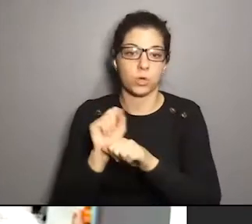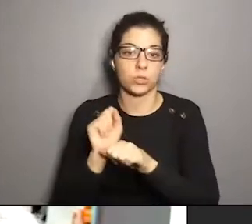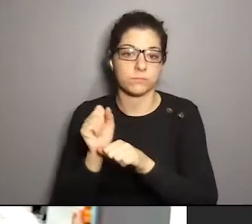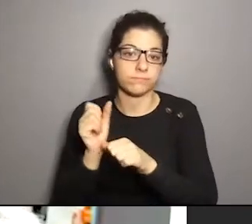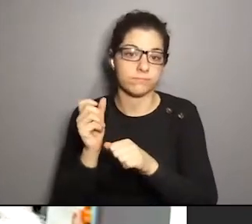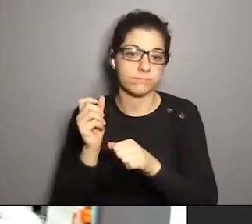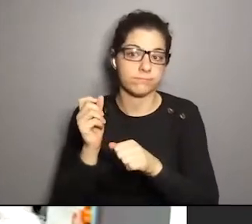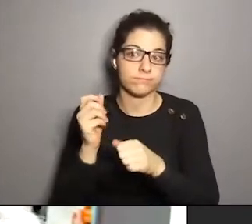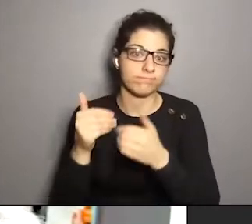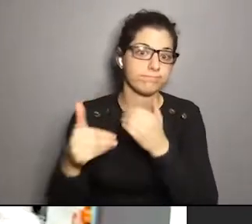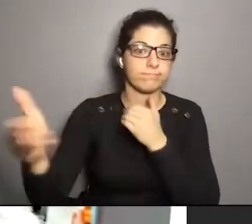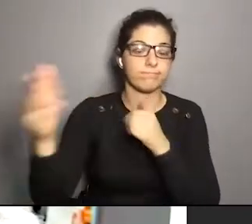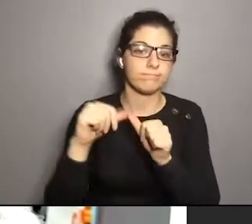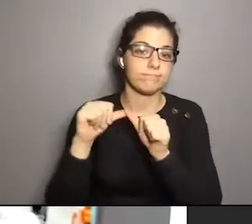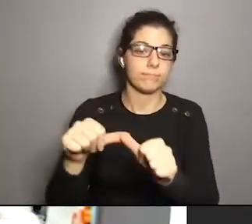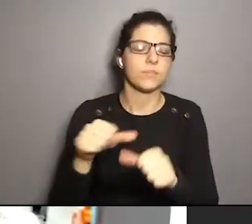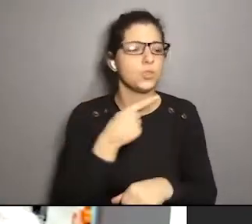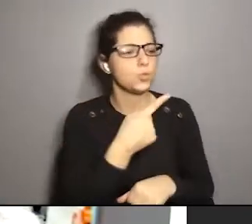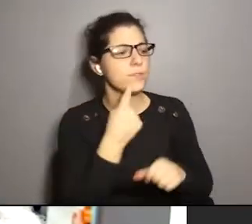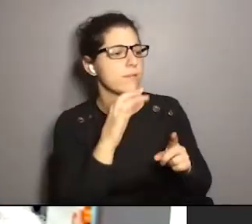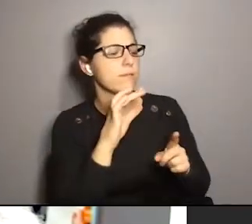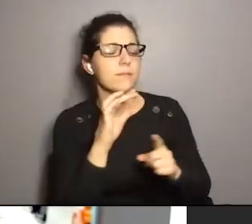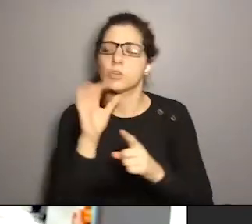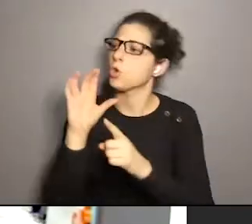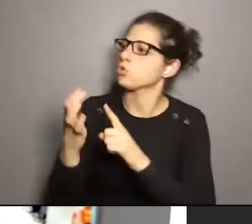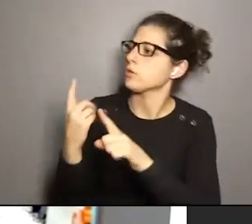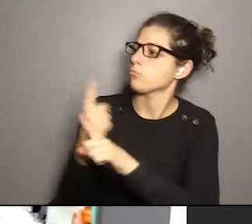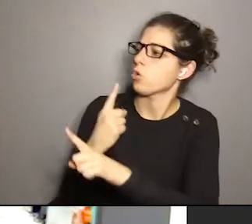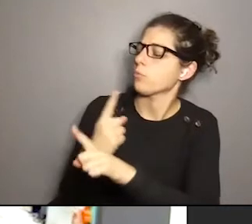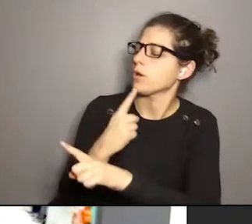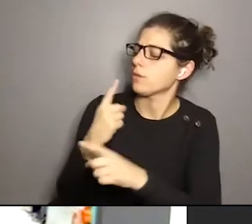And so you said culturally appropriate. Talk to us about what that means